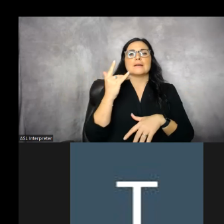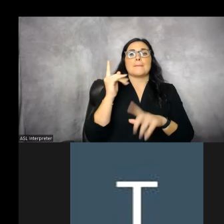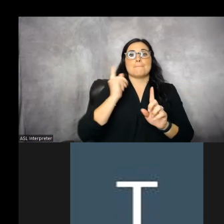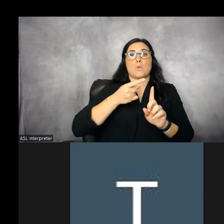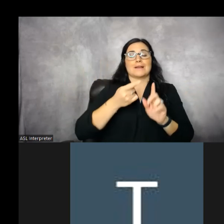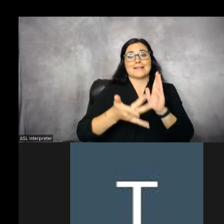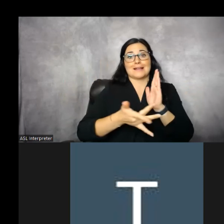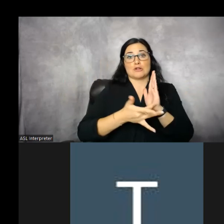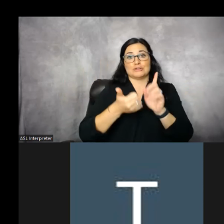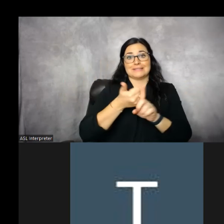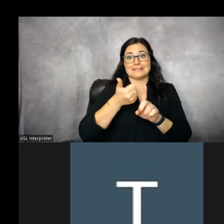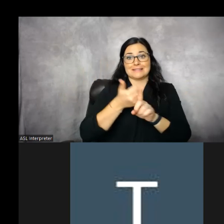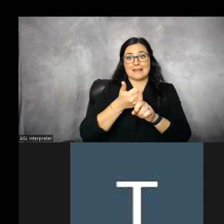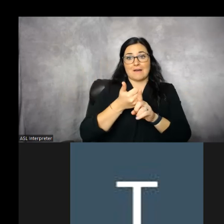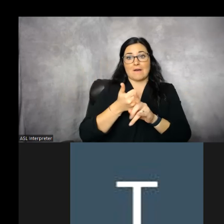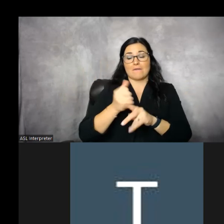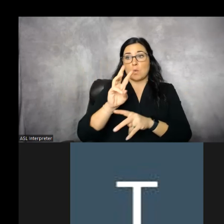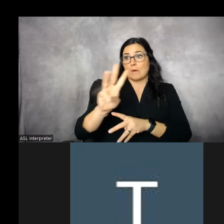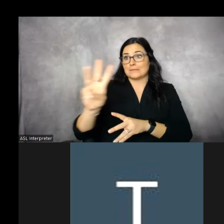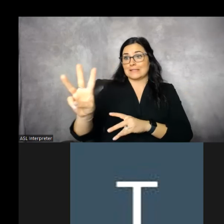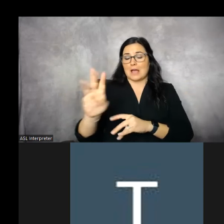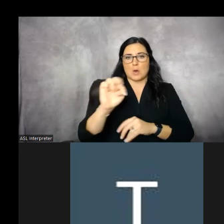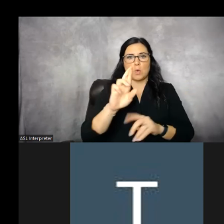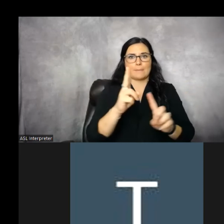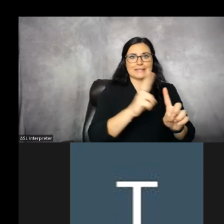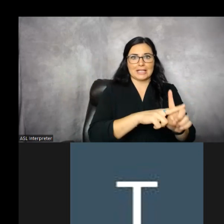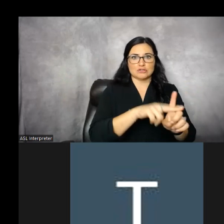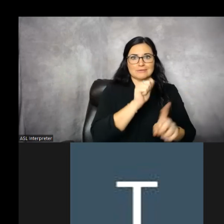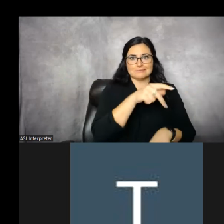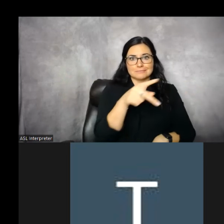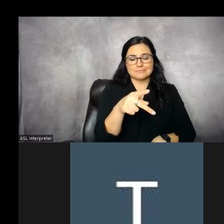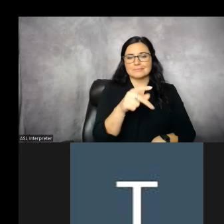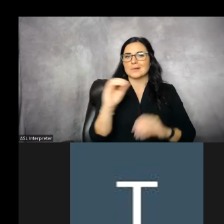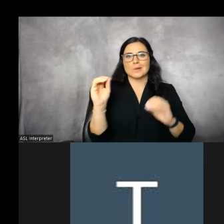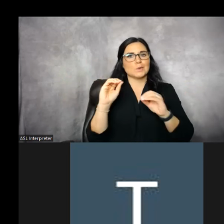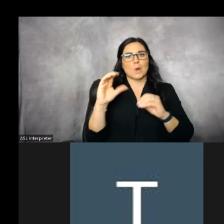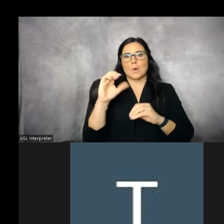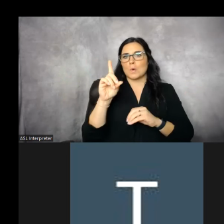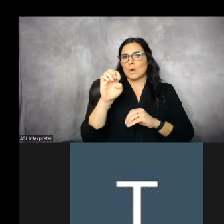such as a third-party website or an application, it wasn't coded correctly, right?